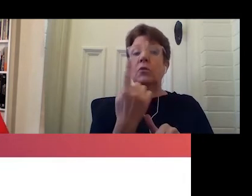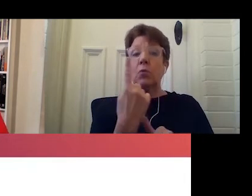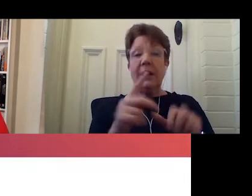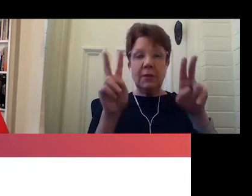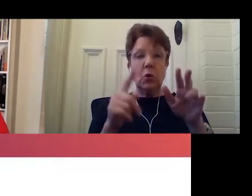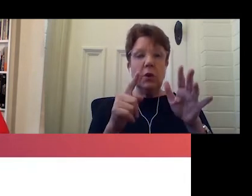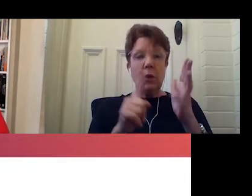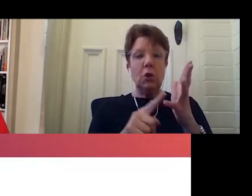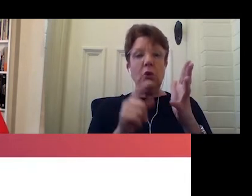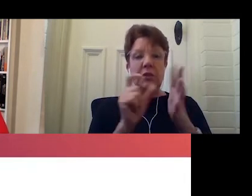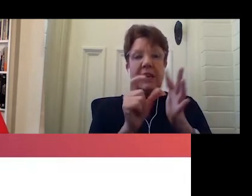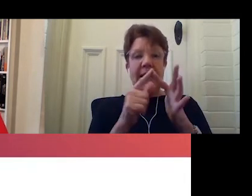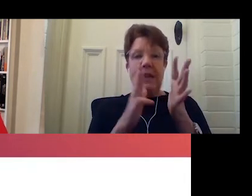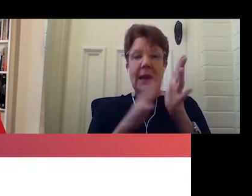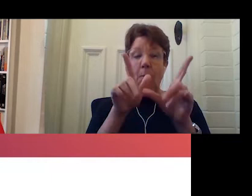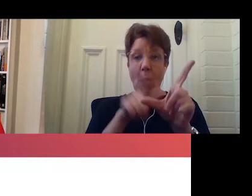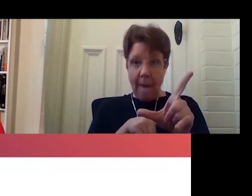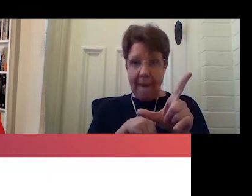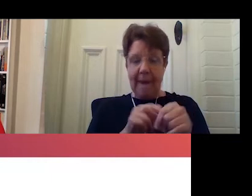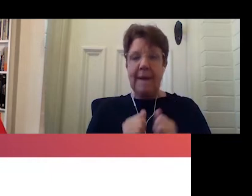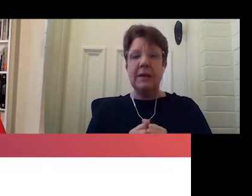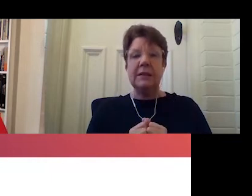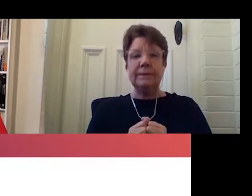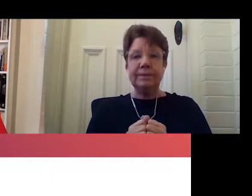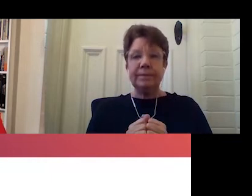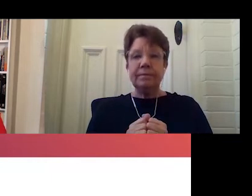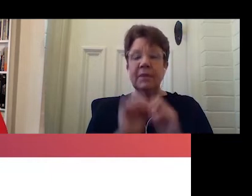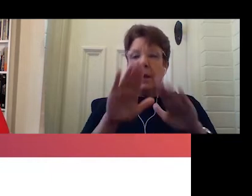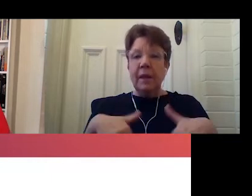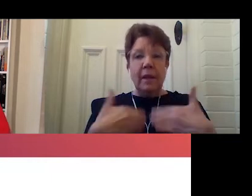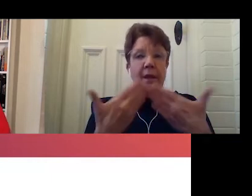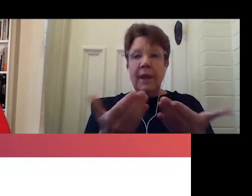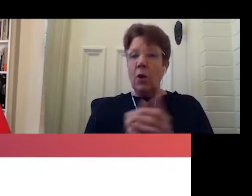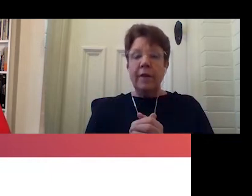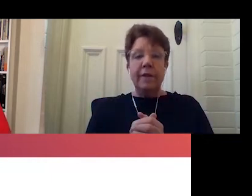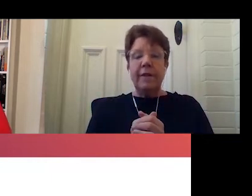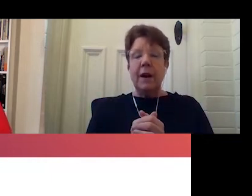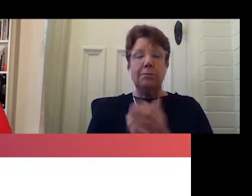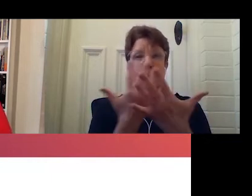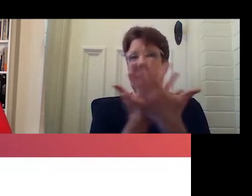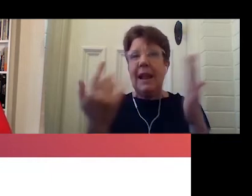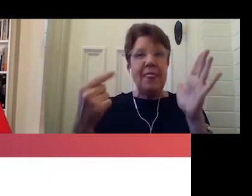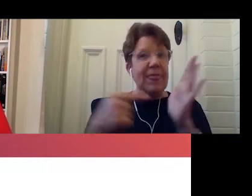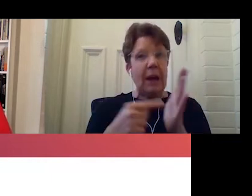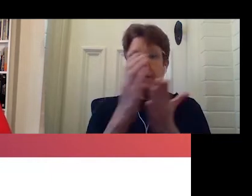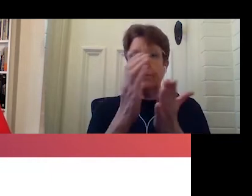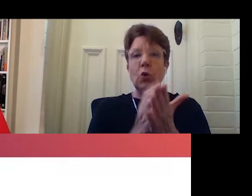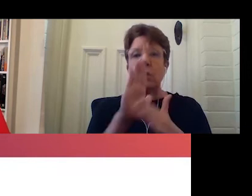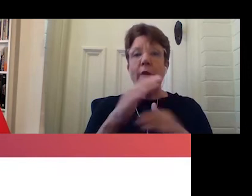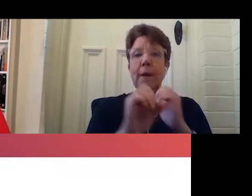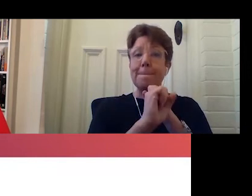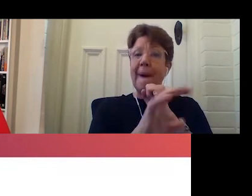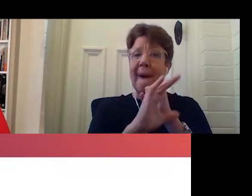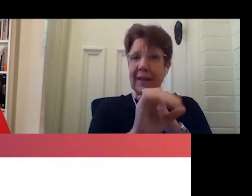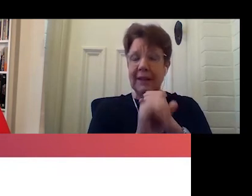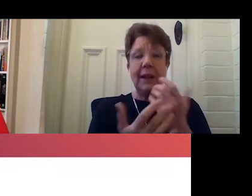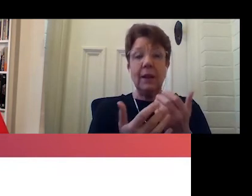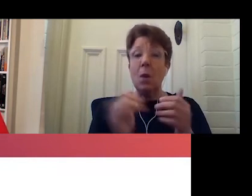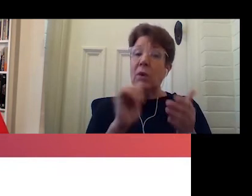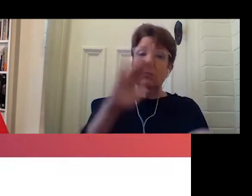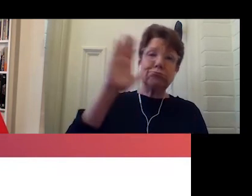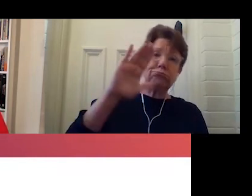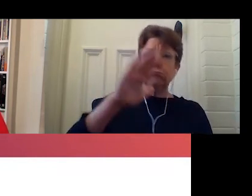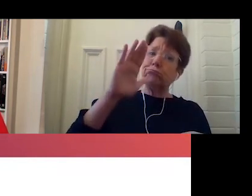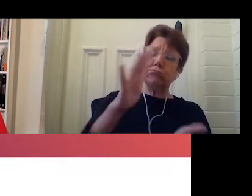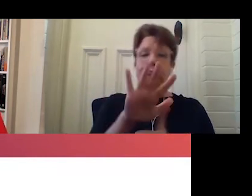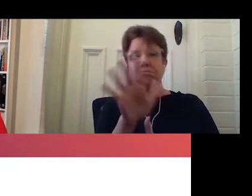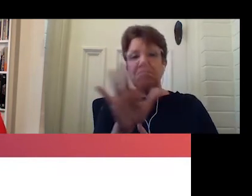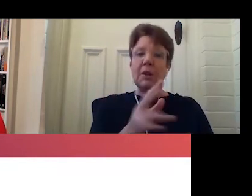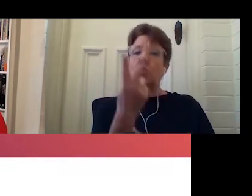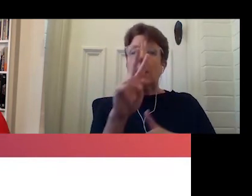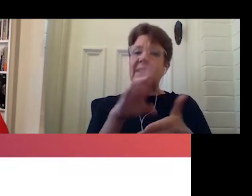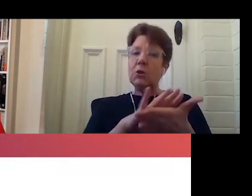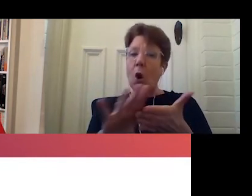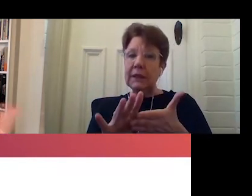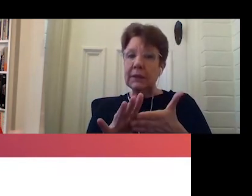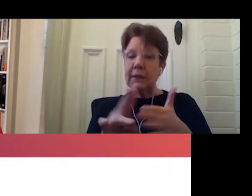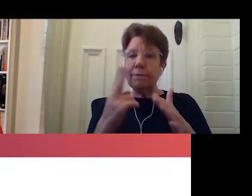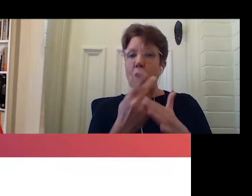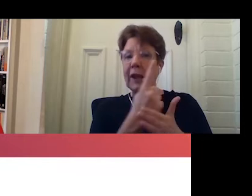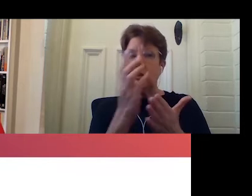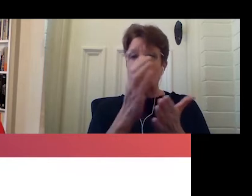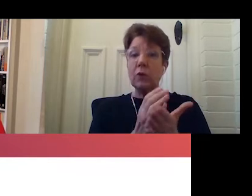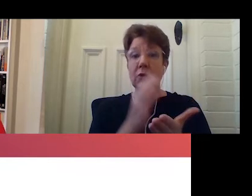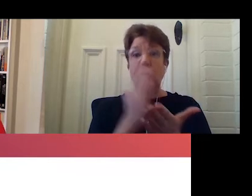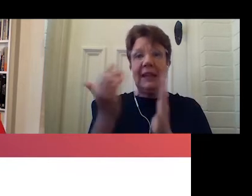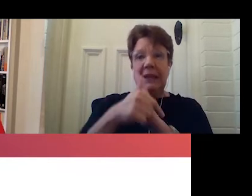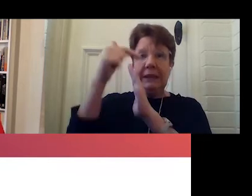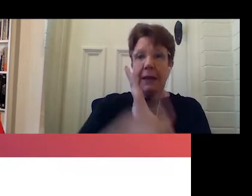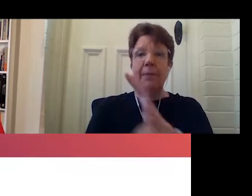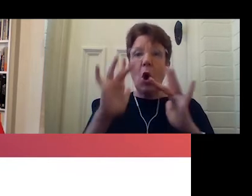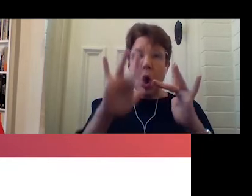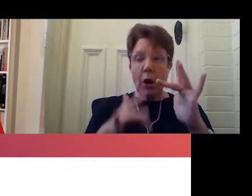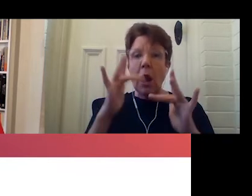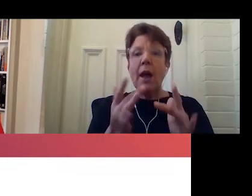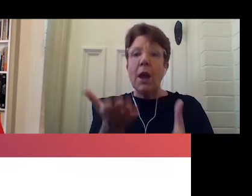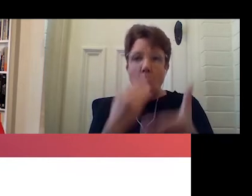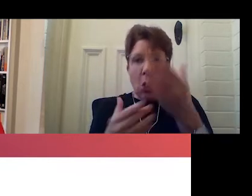U-D-E-M-Y with thousands of courses around the 20 dollar mark.